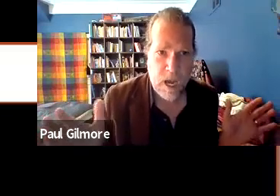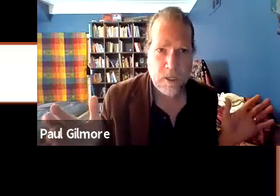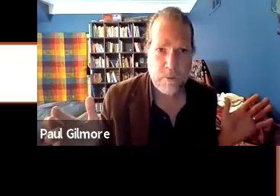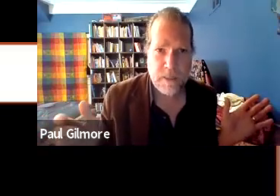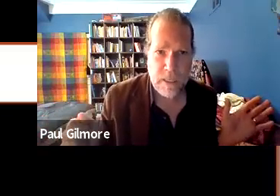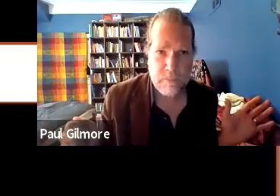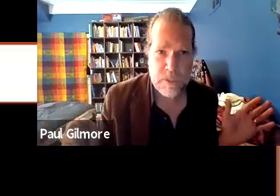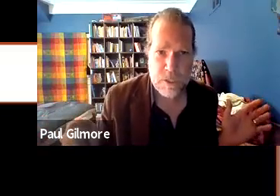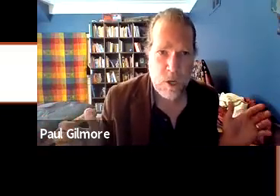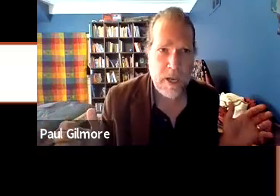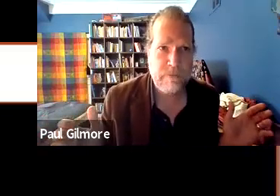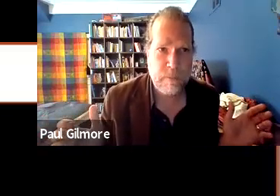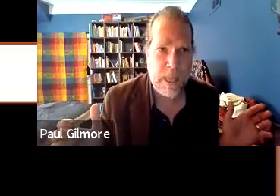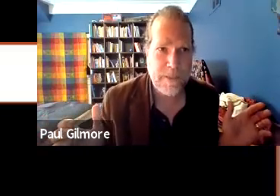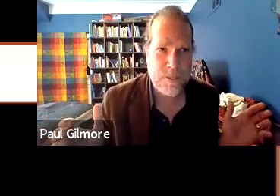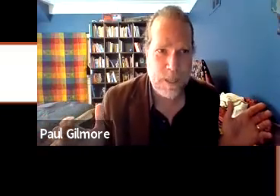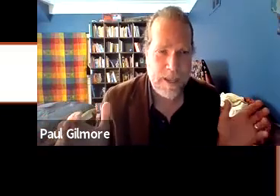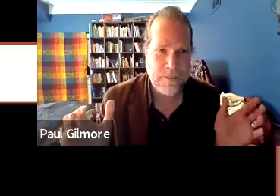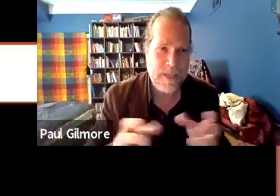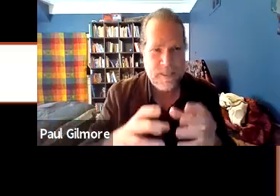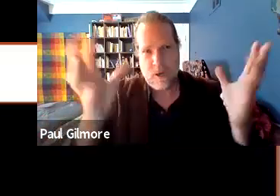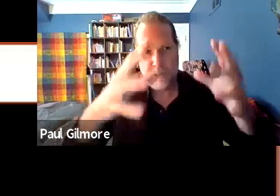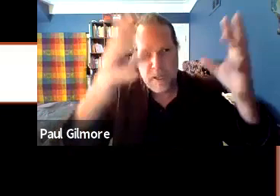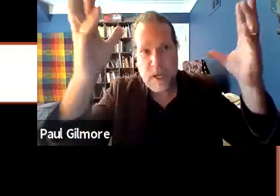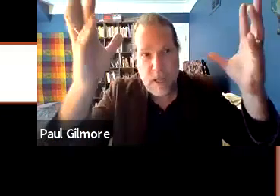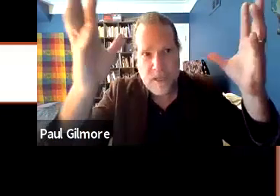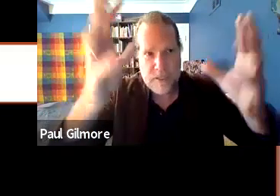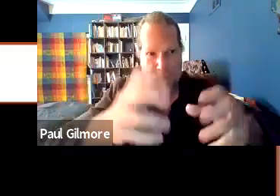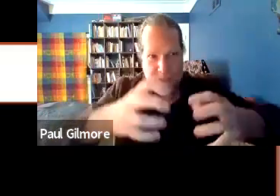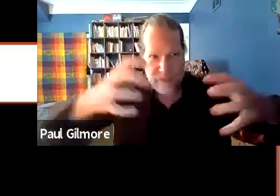with conquering limbs a stride from land to land. It's talking about the Colossus, right?